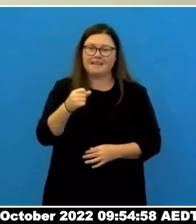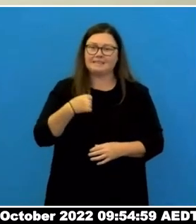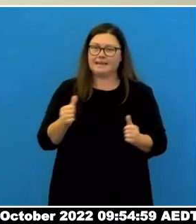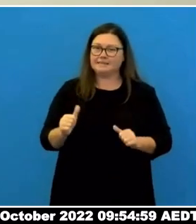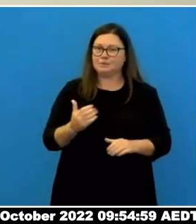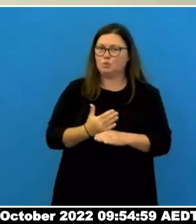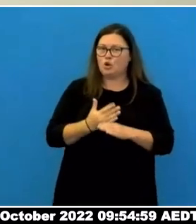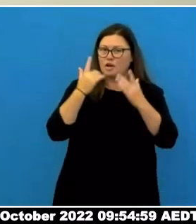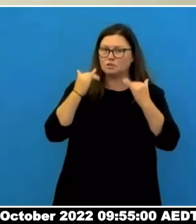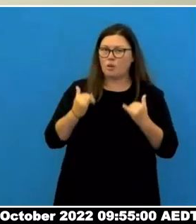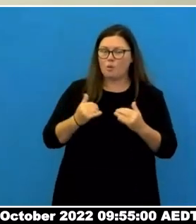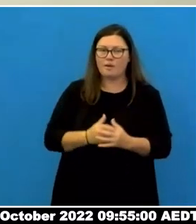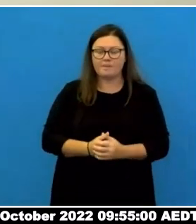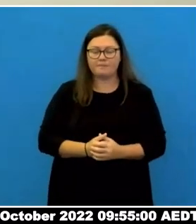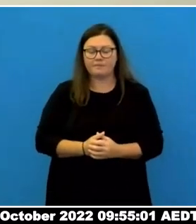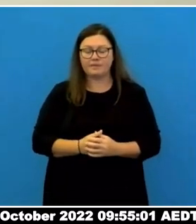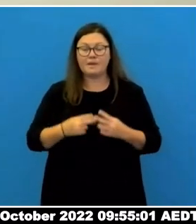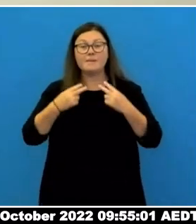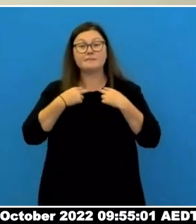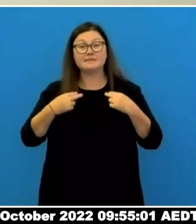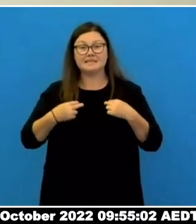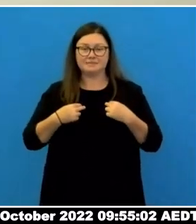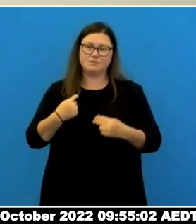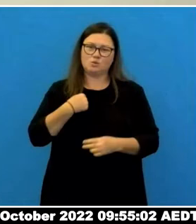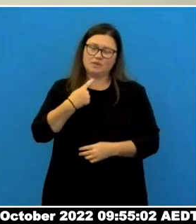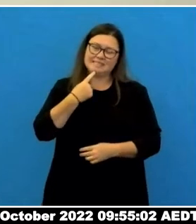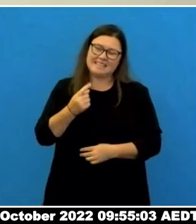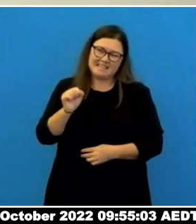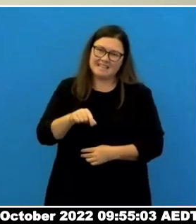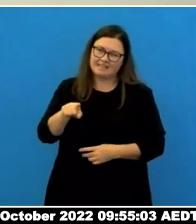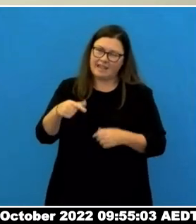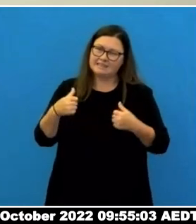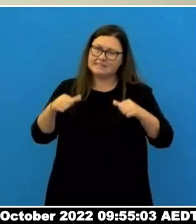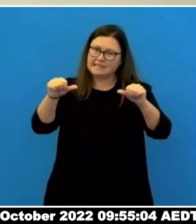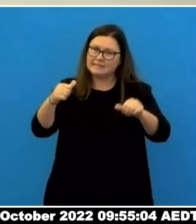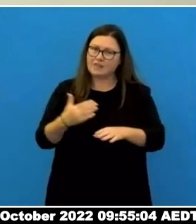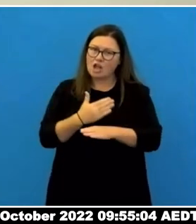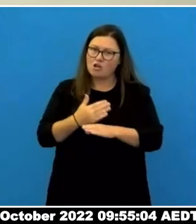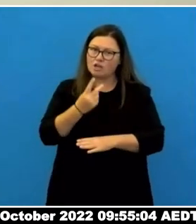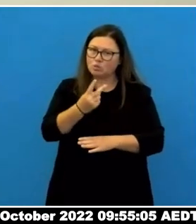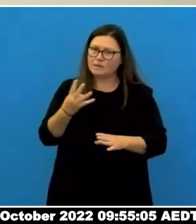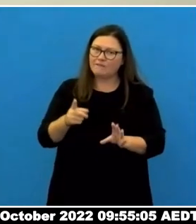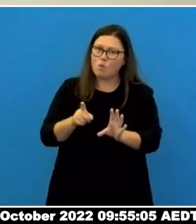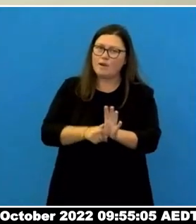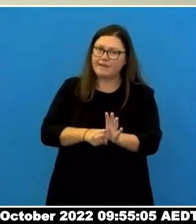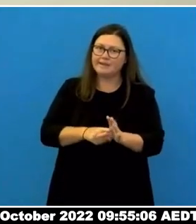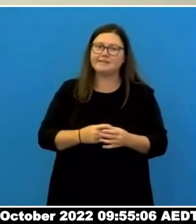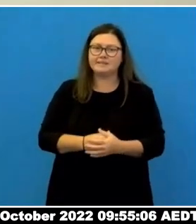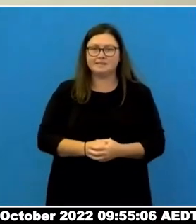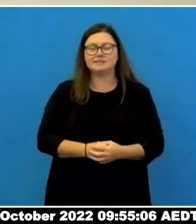describes it as a successful career. That is a very becoming piece of modesty. Unusual, I know.